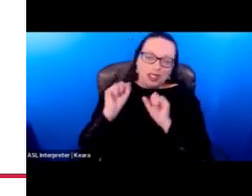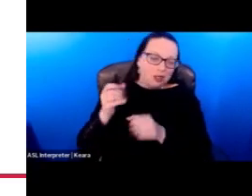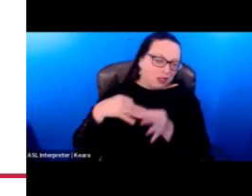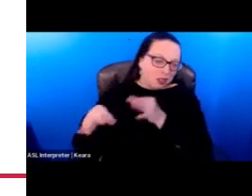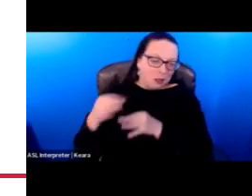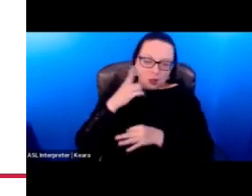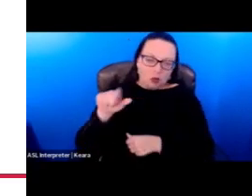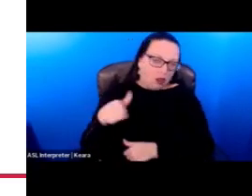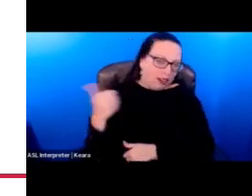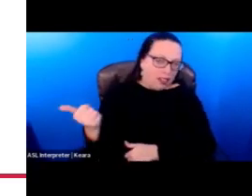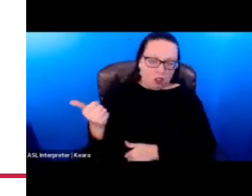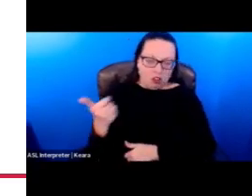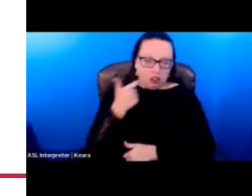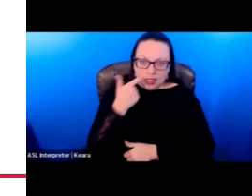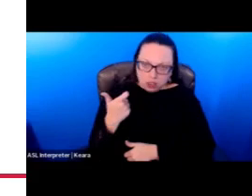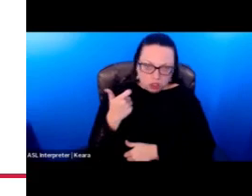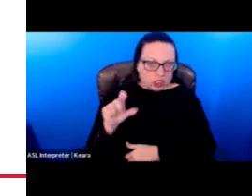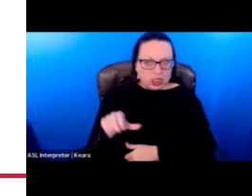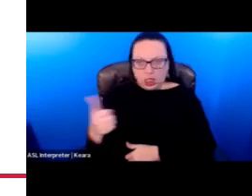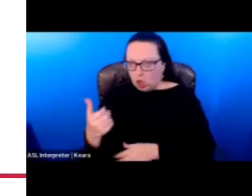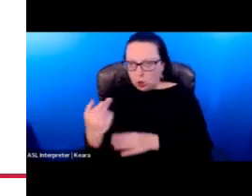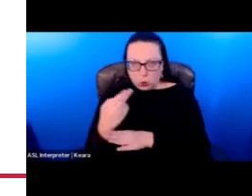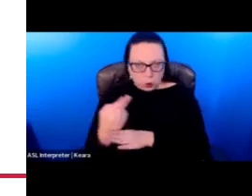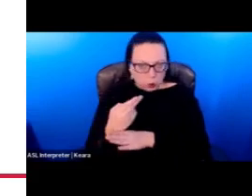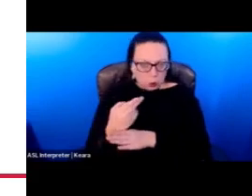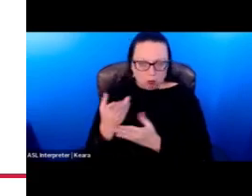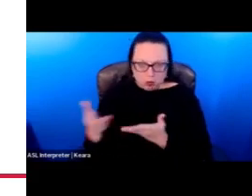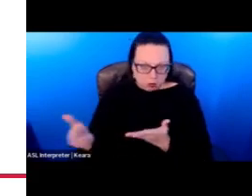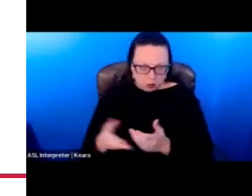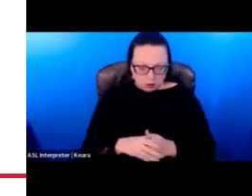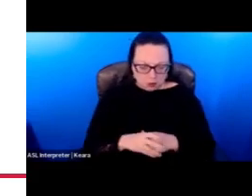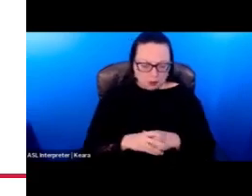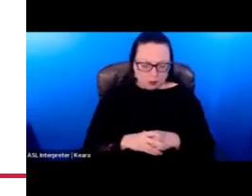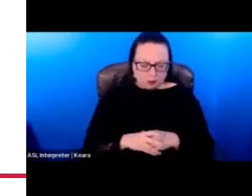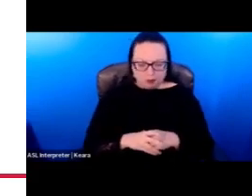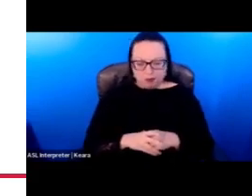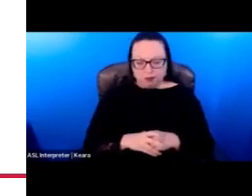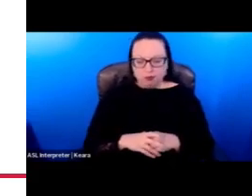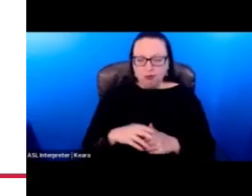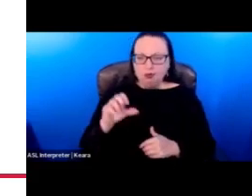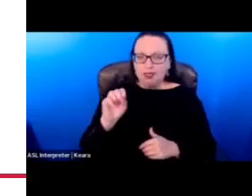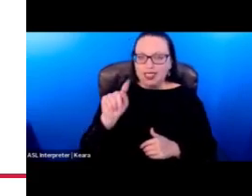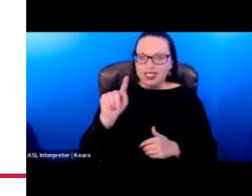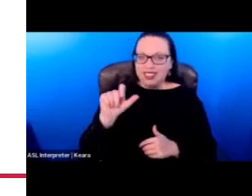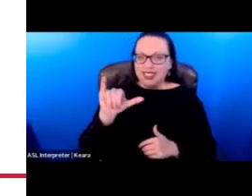abuse or even addiction, to be honest with you. You know, you know, Stacia, who's on this call, and I say something soon.